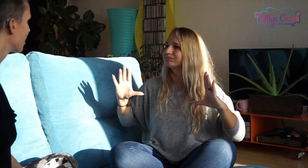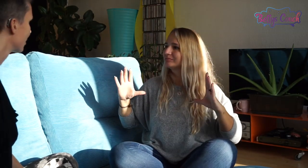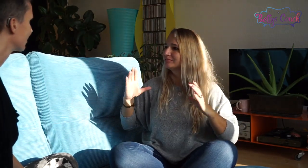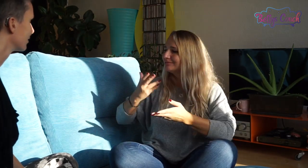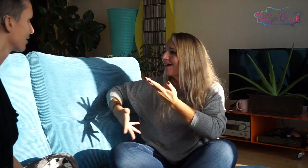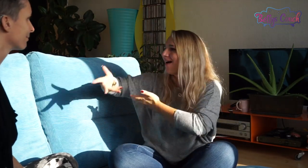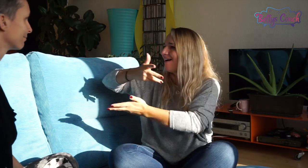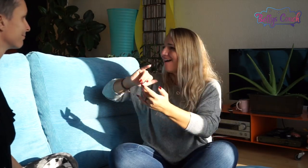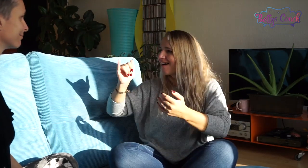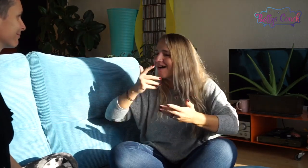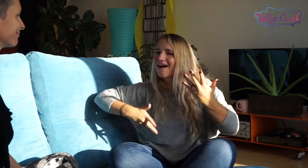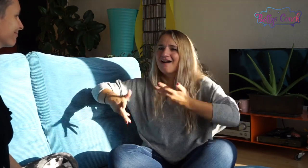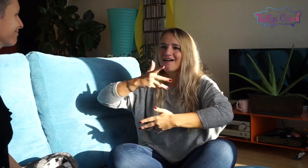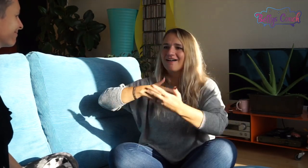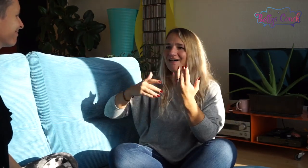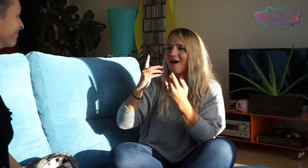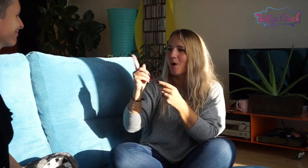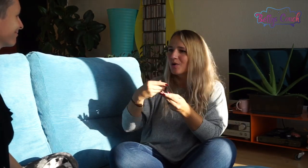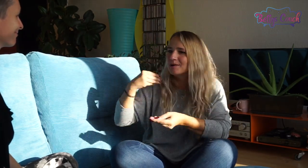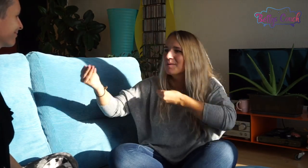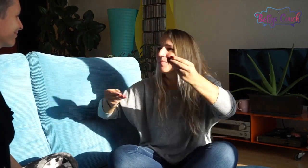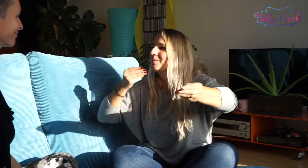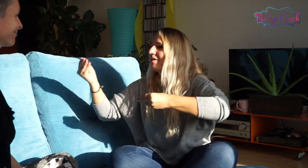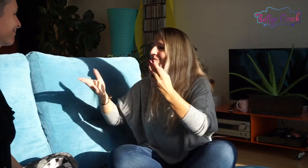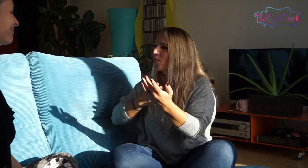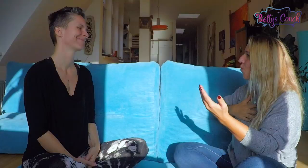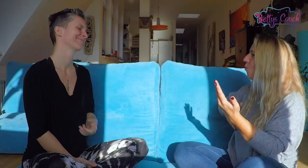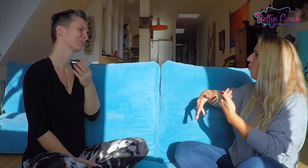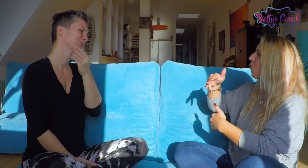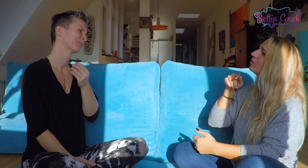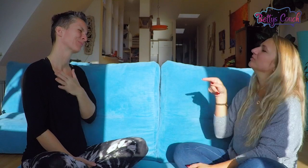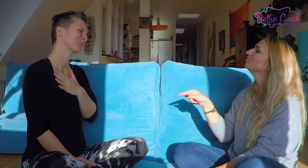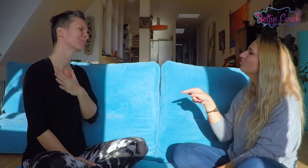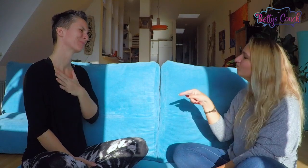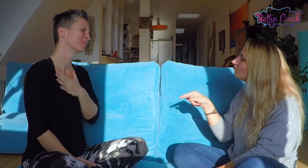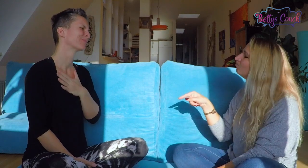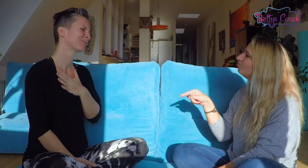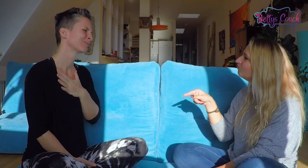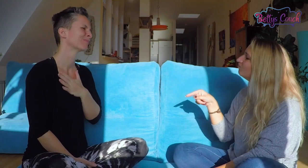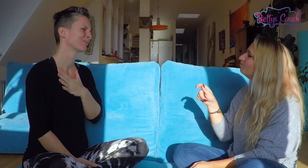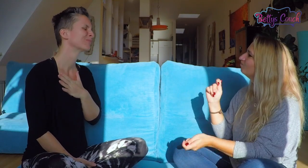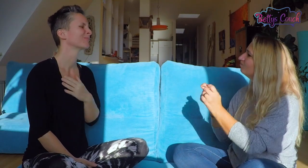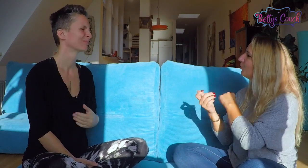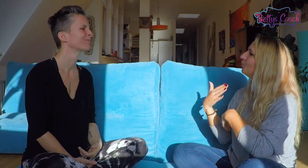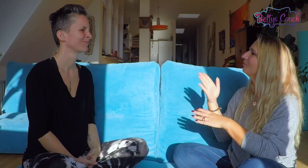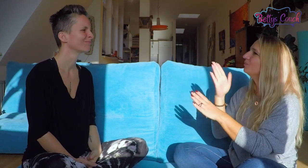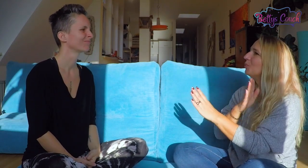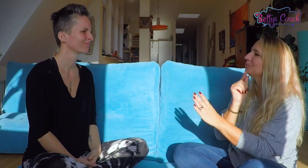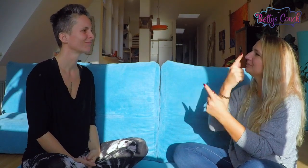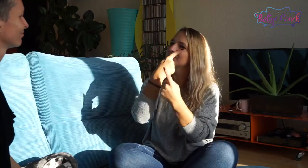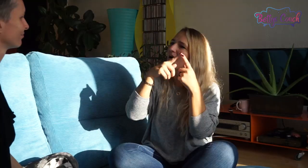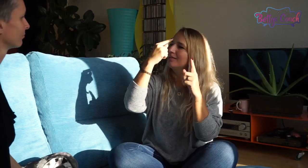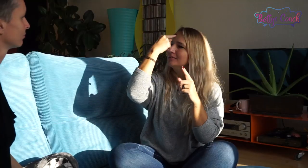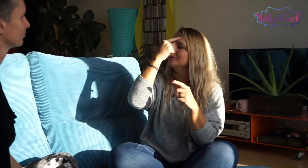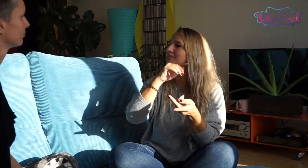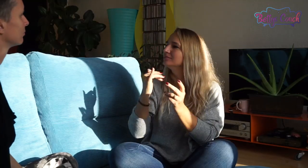If we can exchange and give in this way, we are fine. That was an essential finding for me. I thought differently before.